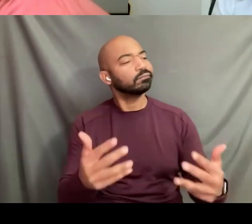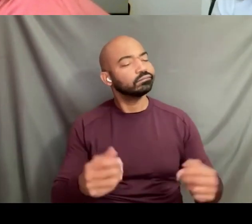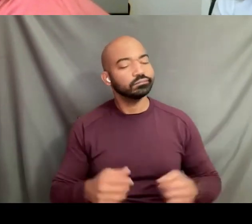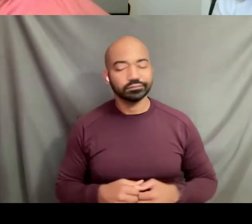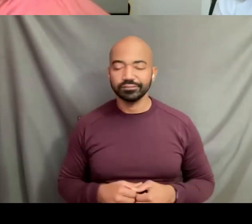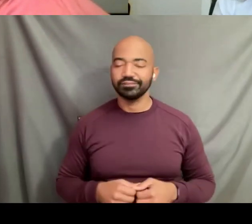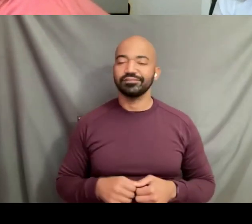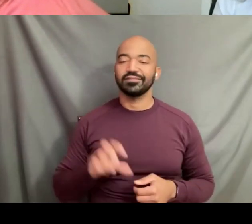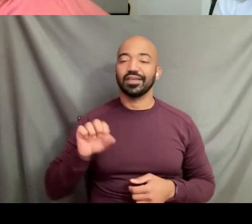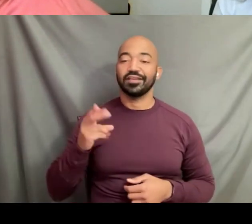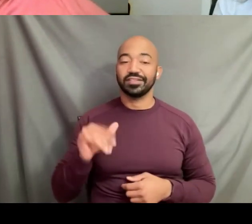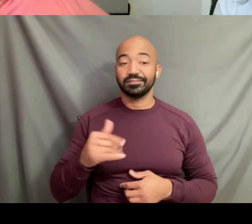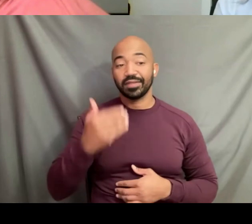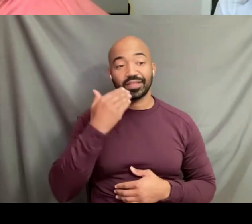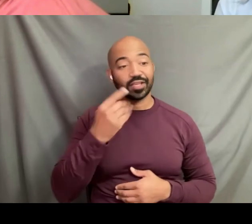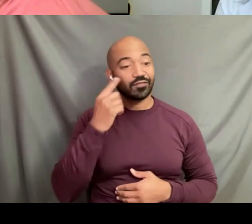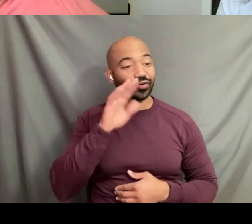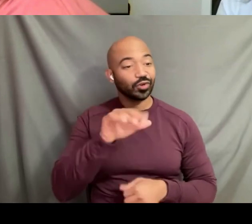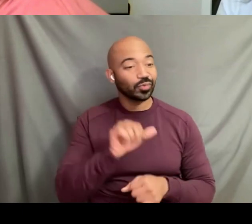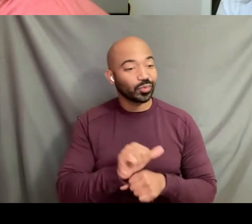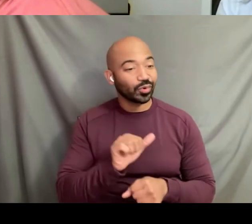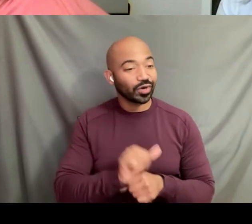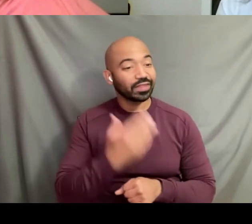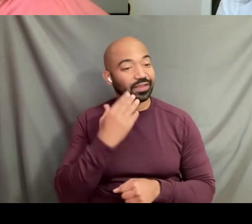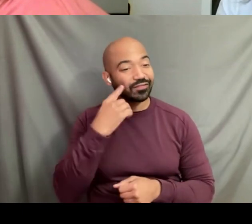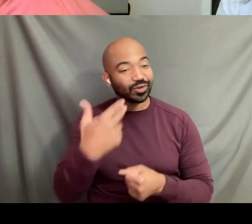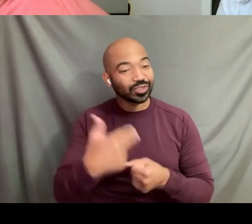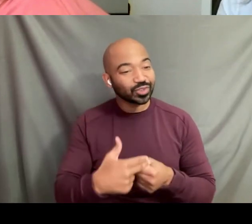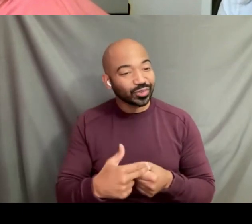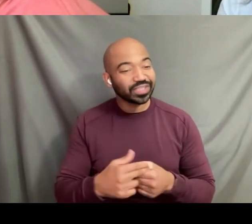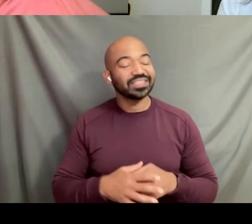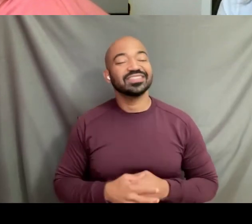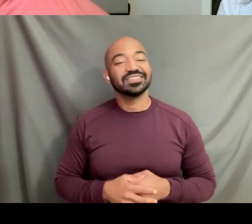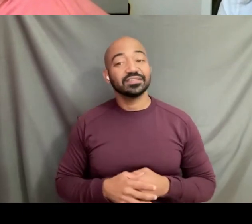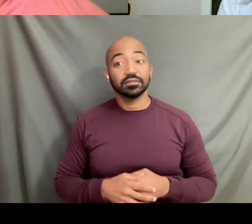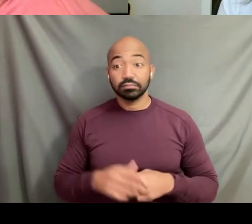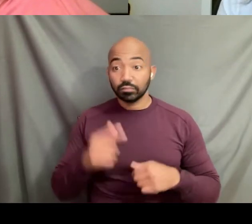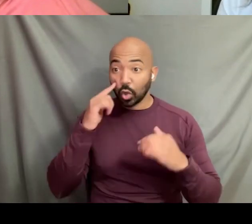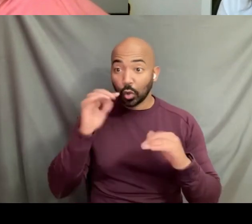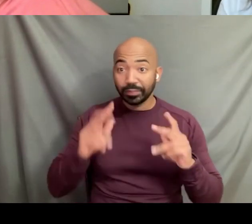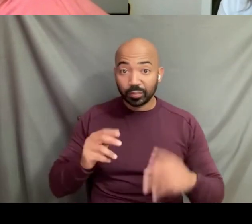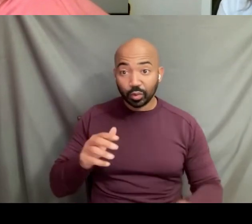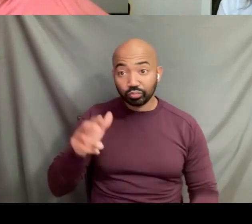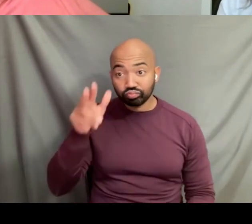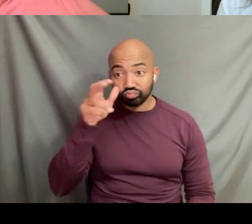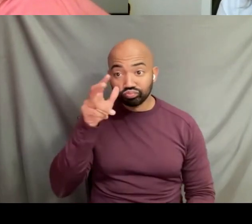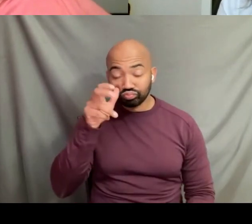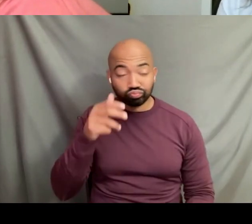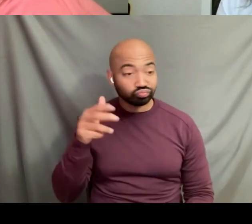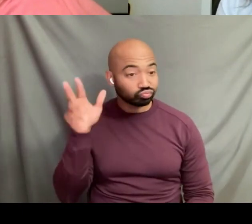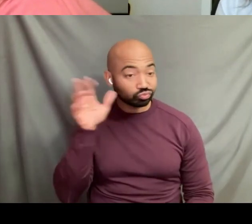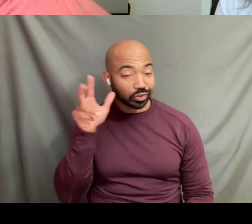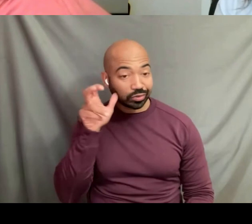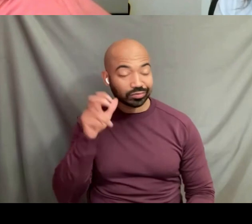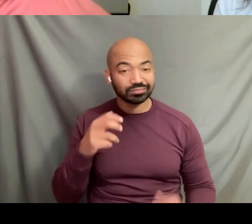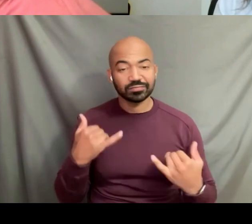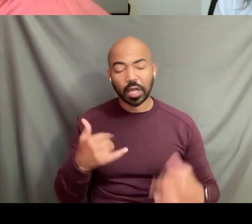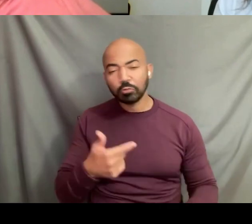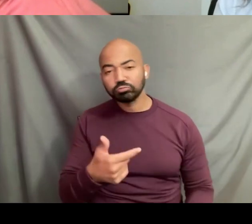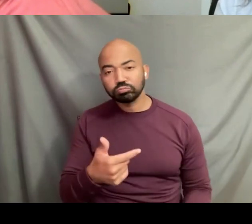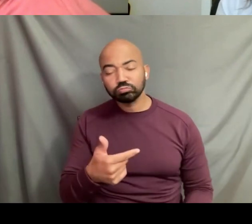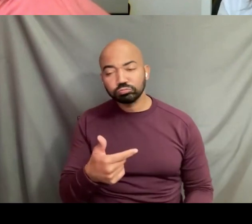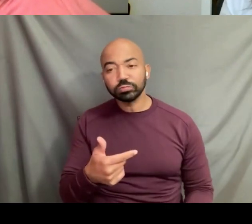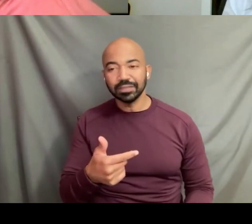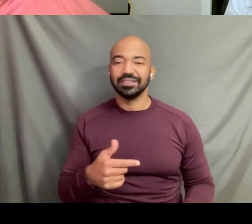and I'm really hoping that our listeners can maybe think about how some of that content and